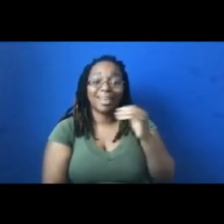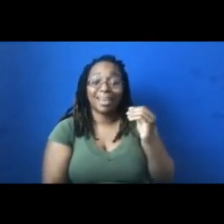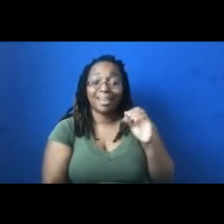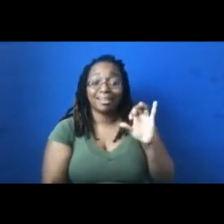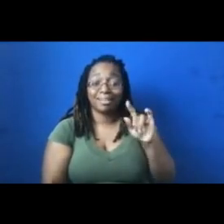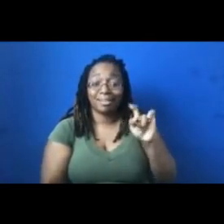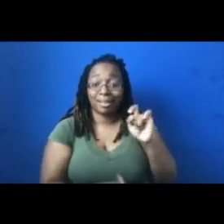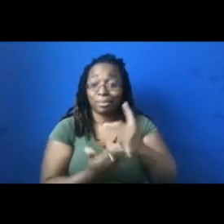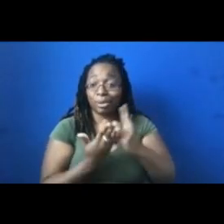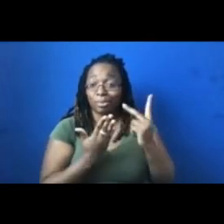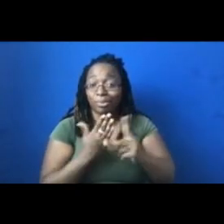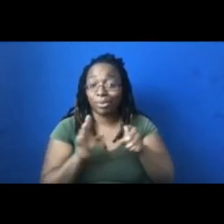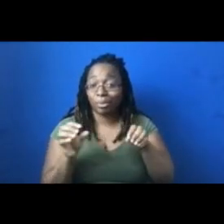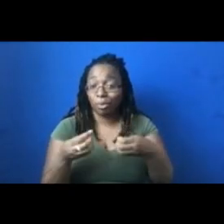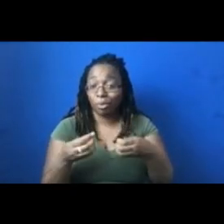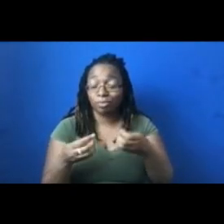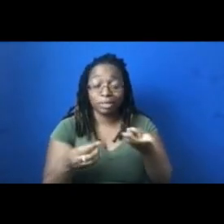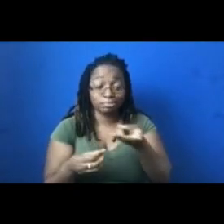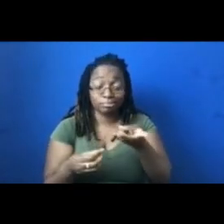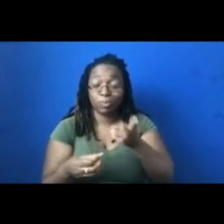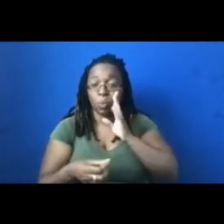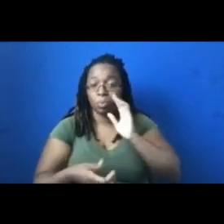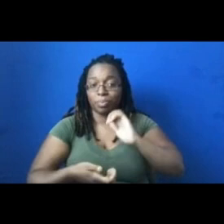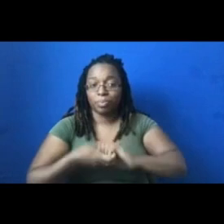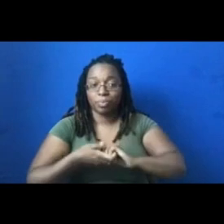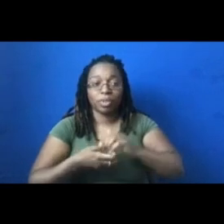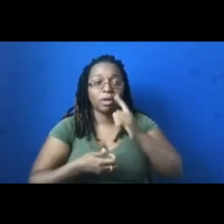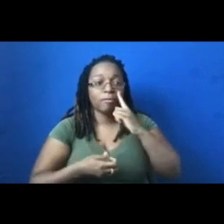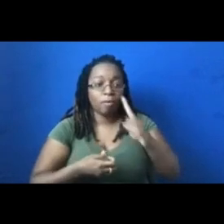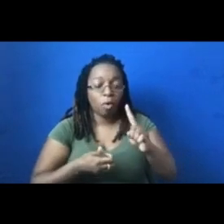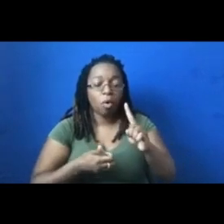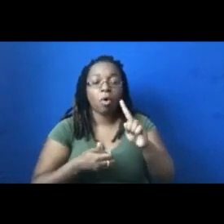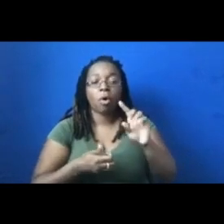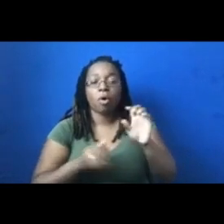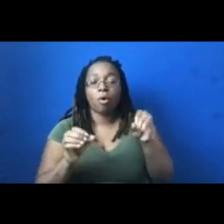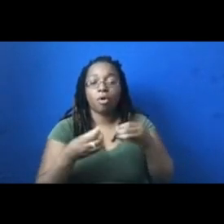with NOAA's Office for Coastal Management, to deliver training,